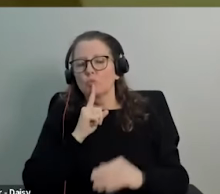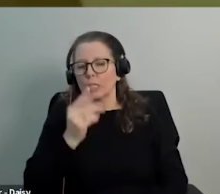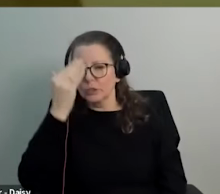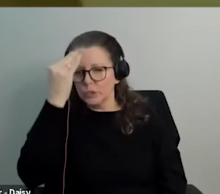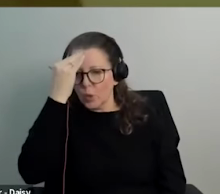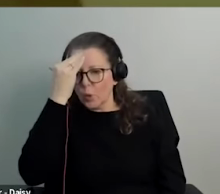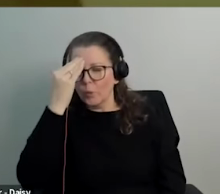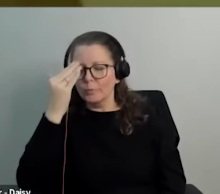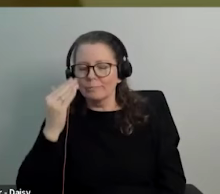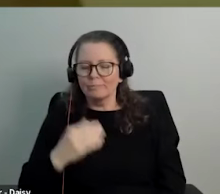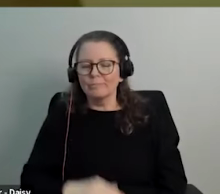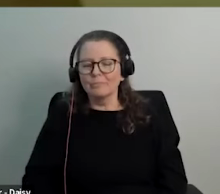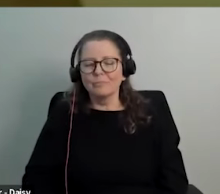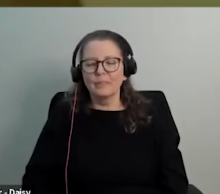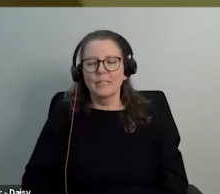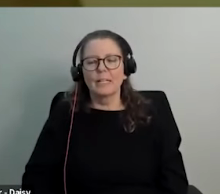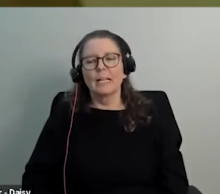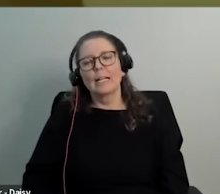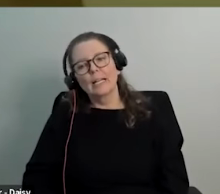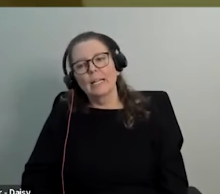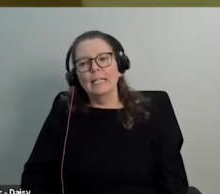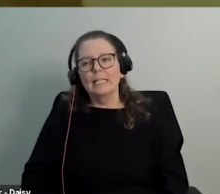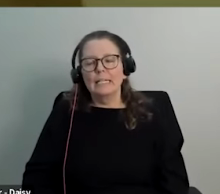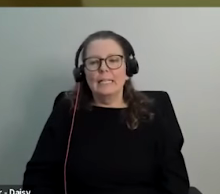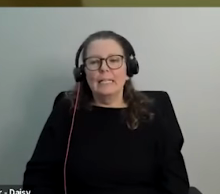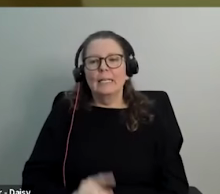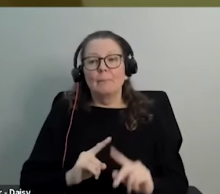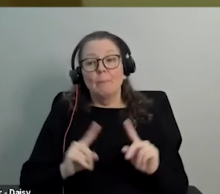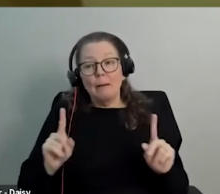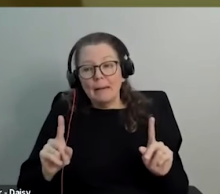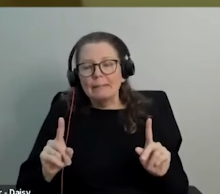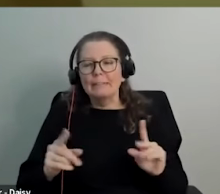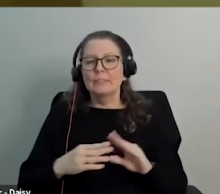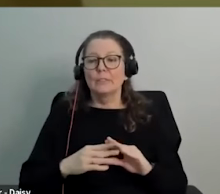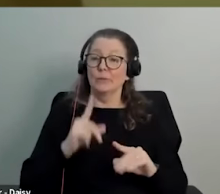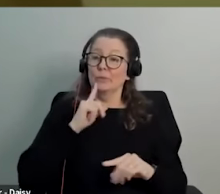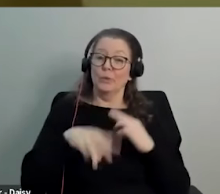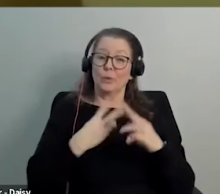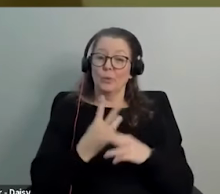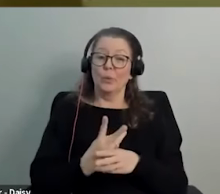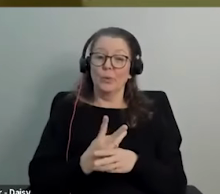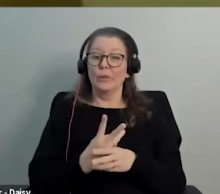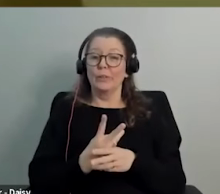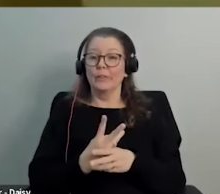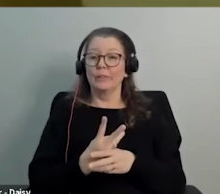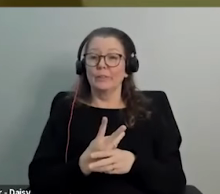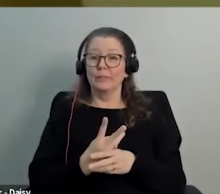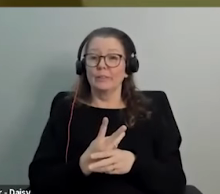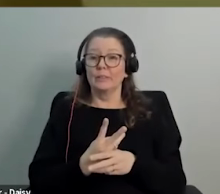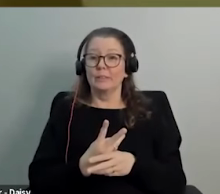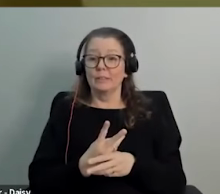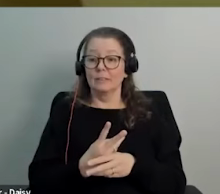But I think the reality though is, you know, if I'm hiring a new accessibility role here